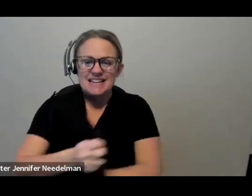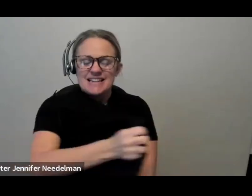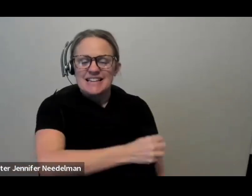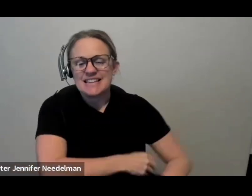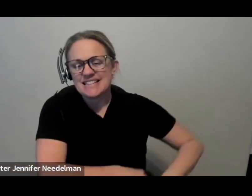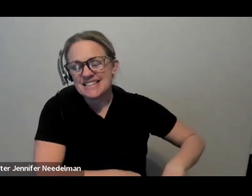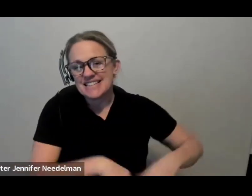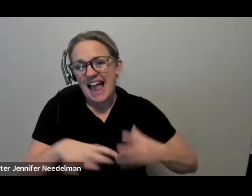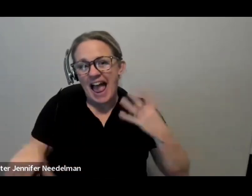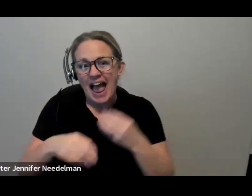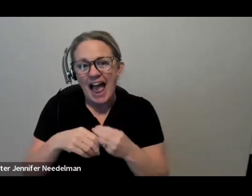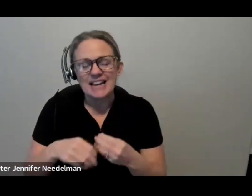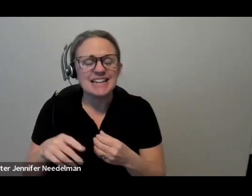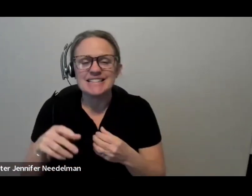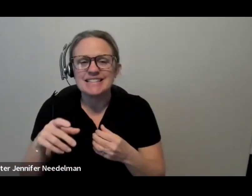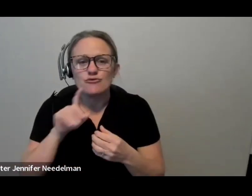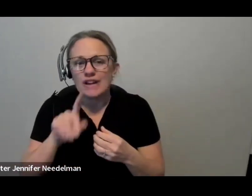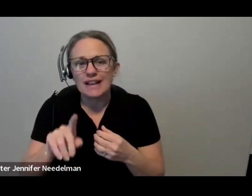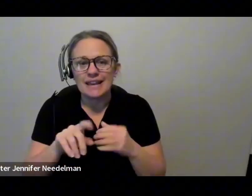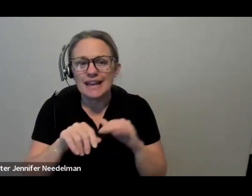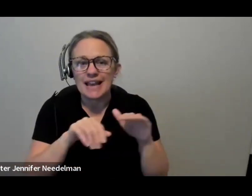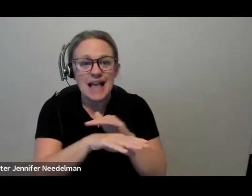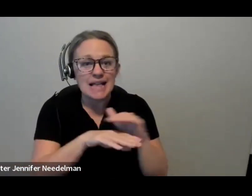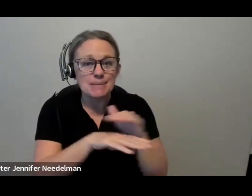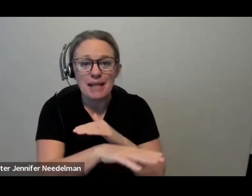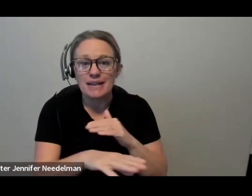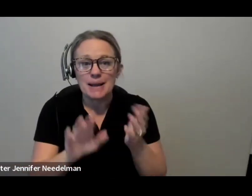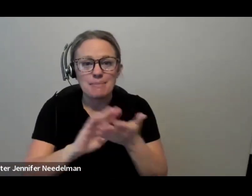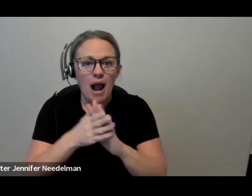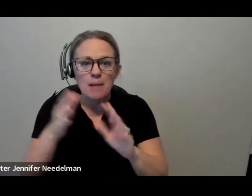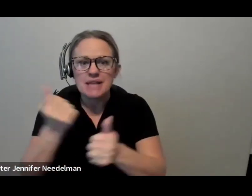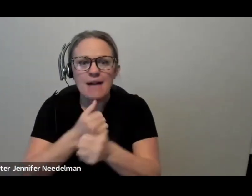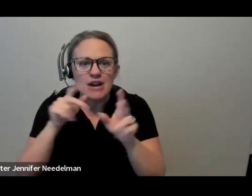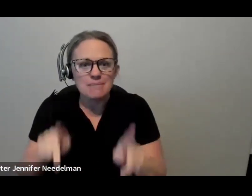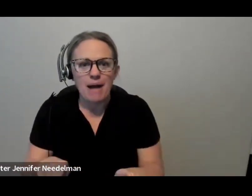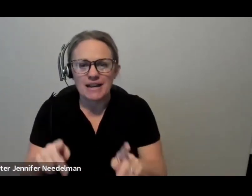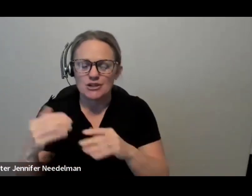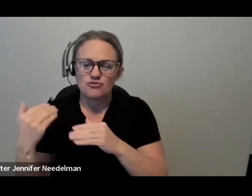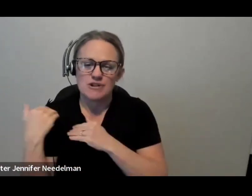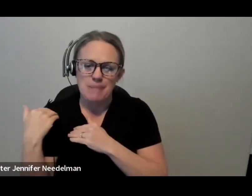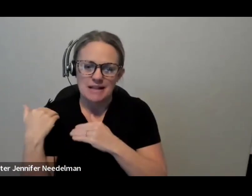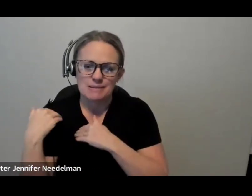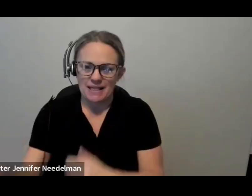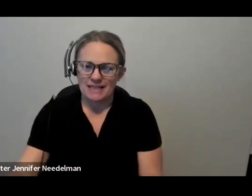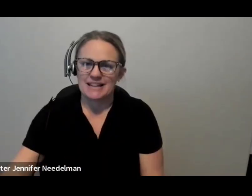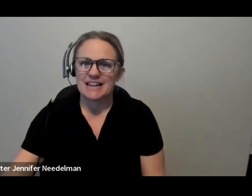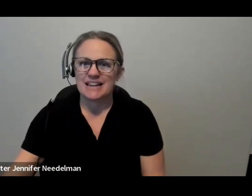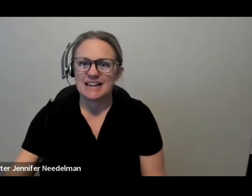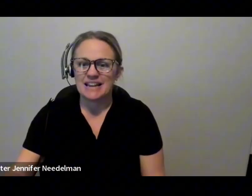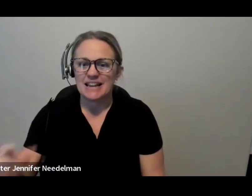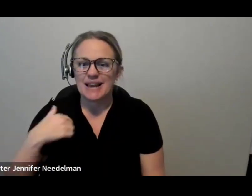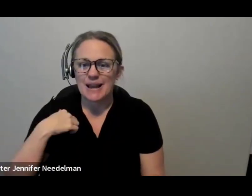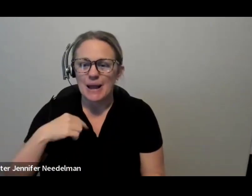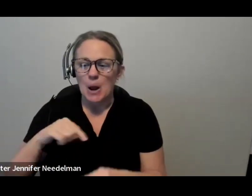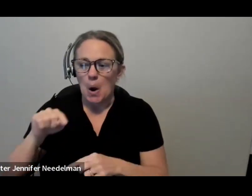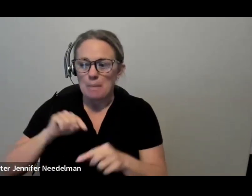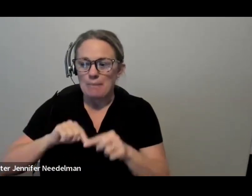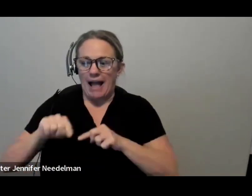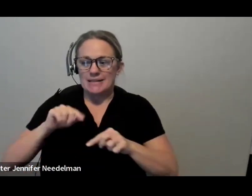You know, it is everyone's responsibility. I'll actually make this personal, I'll take it back to my own misconception that I had